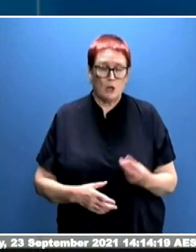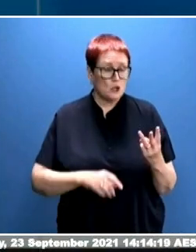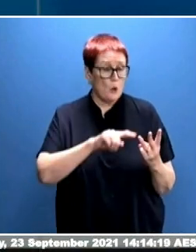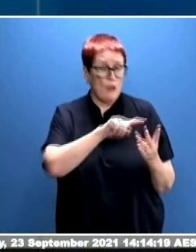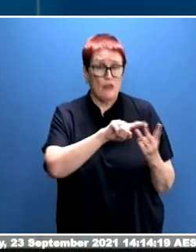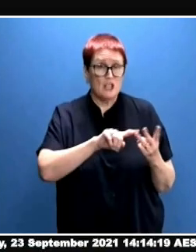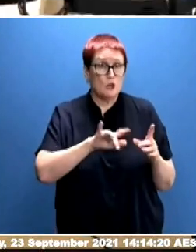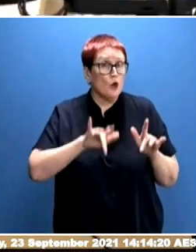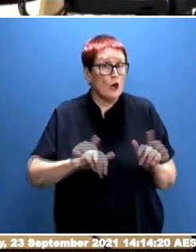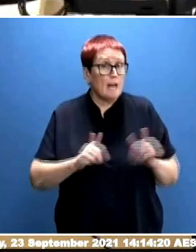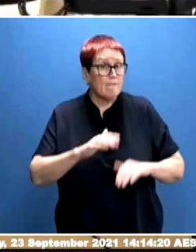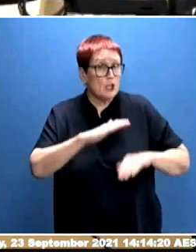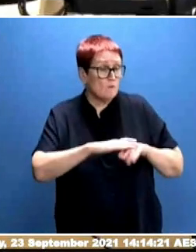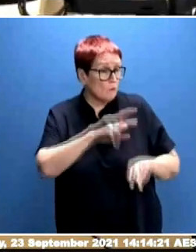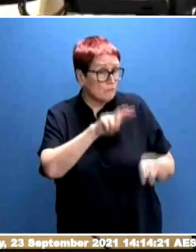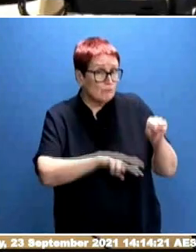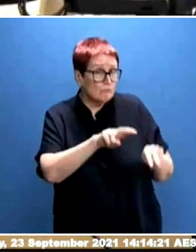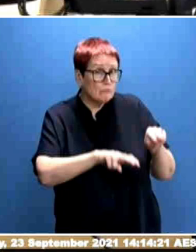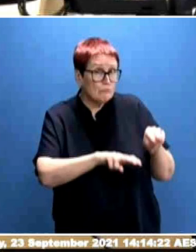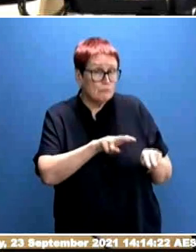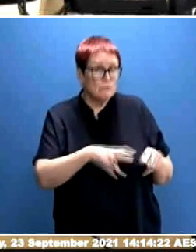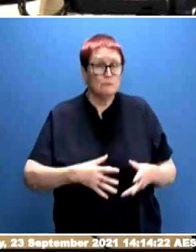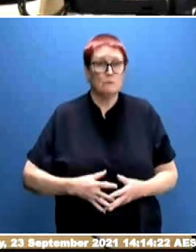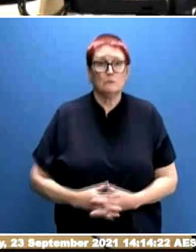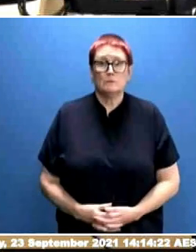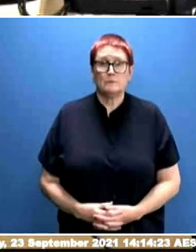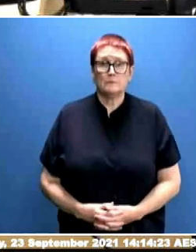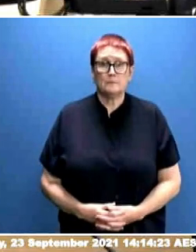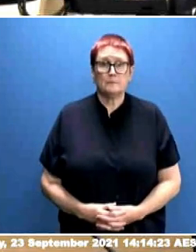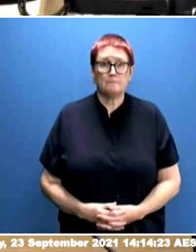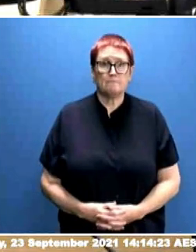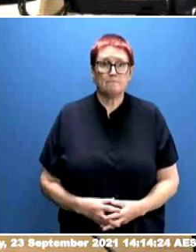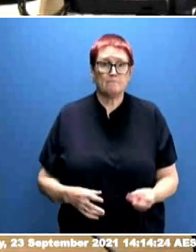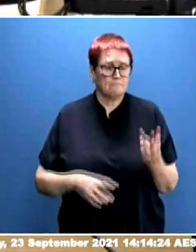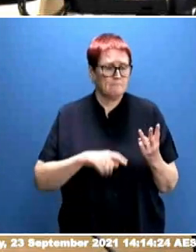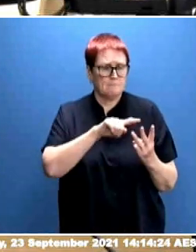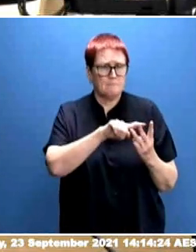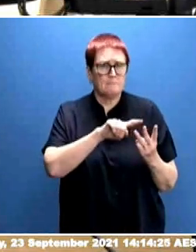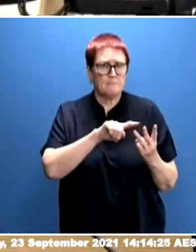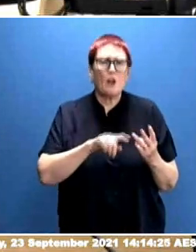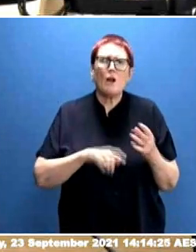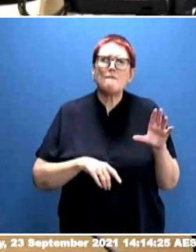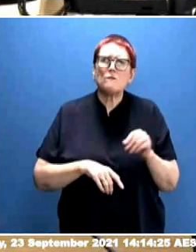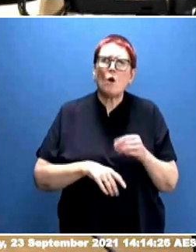assessment, you've said two of the children were Aboriginal children